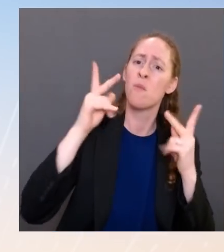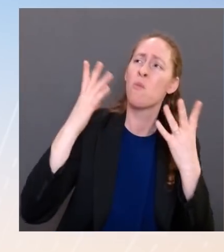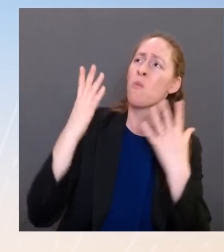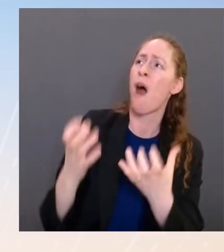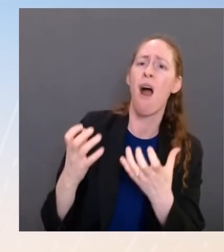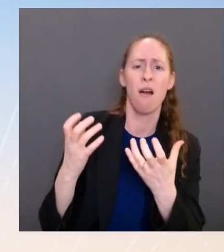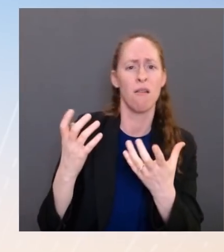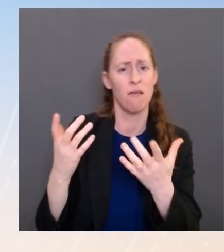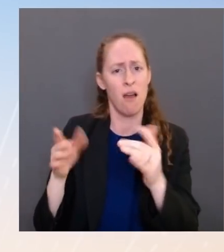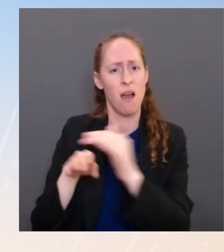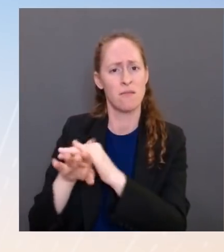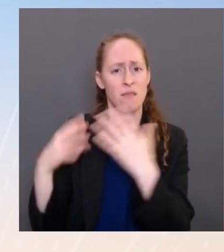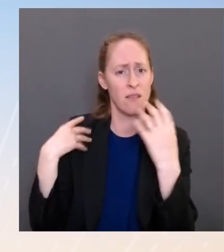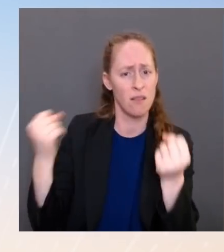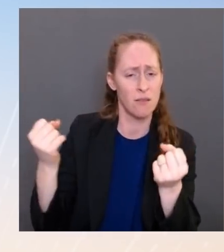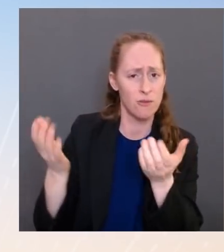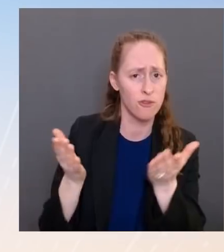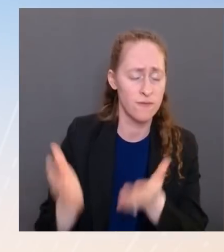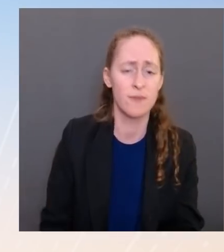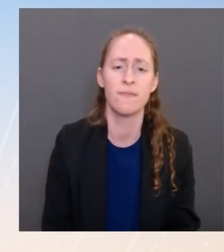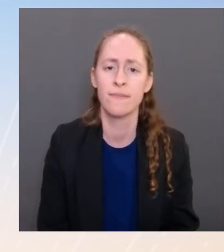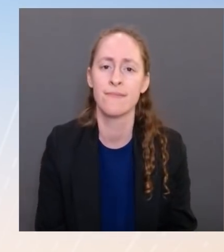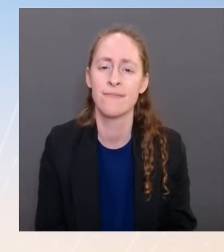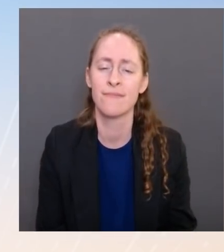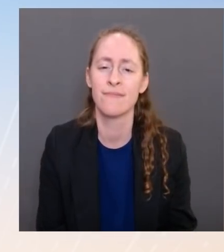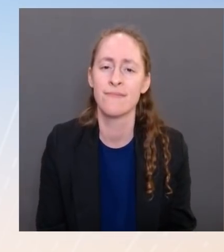of what the impact will be that 13 states have trigger laws,